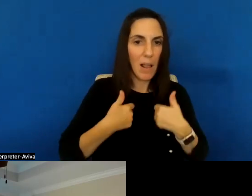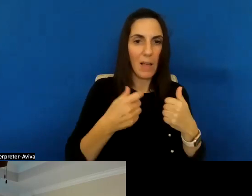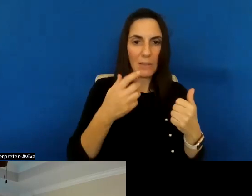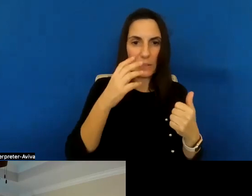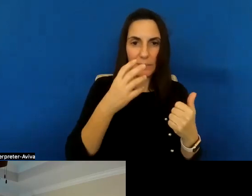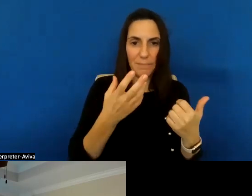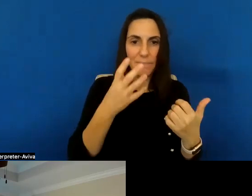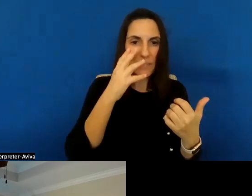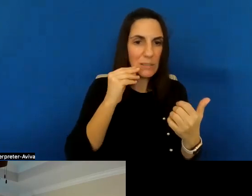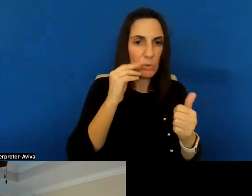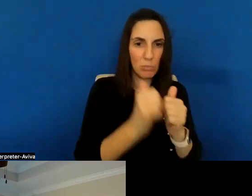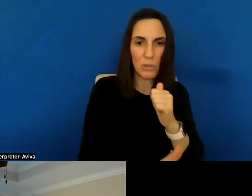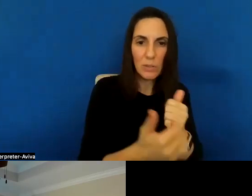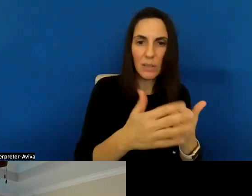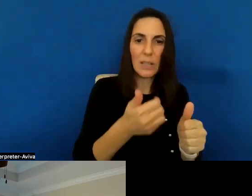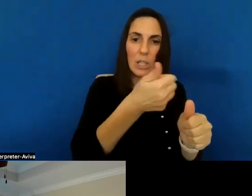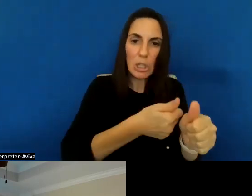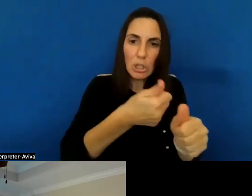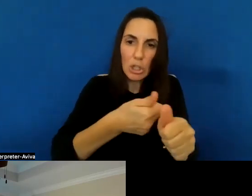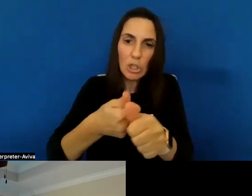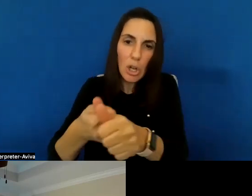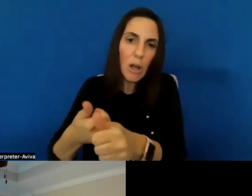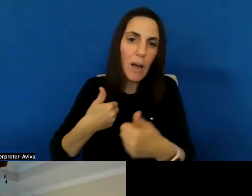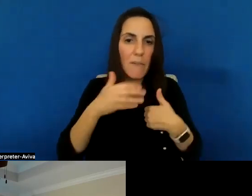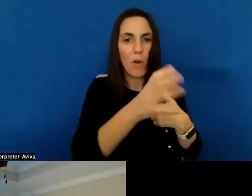11:10:49 Their own legislation to get it set up in their state.